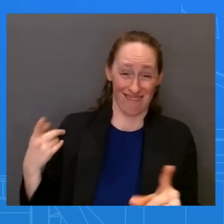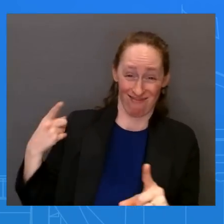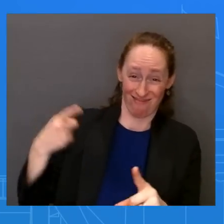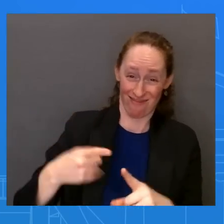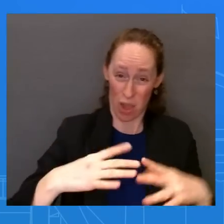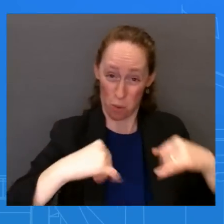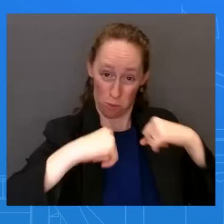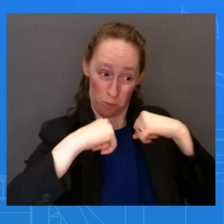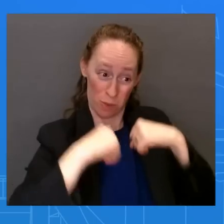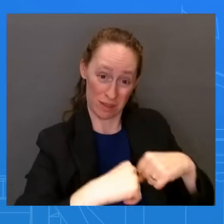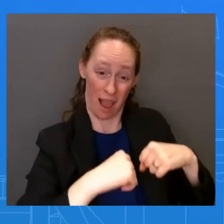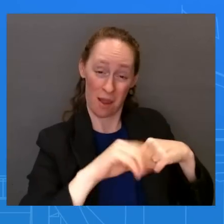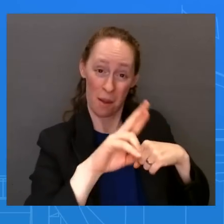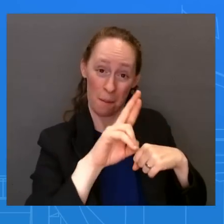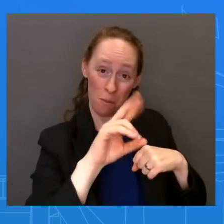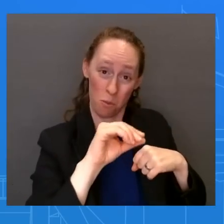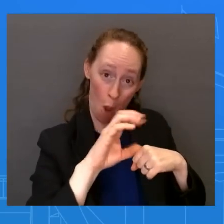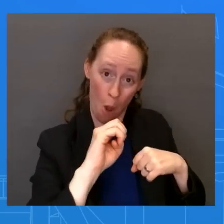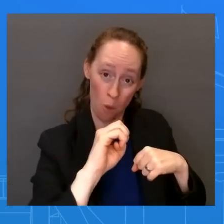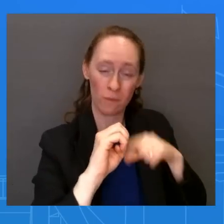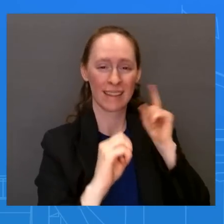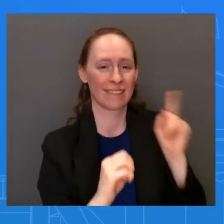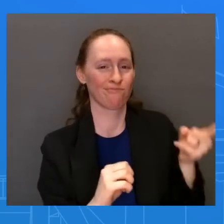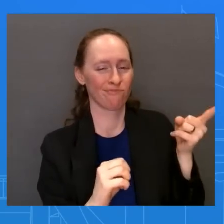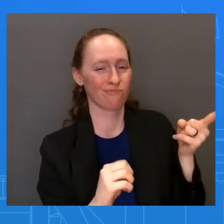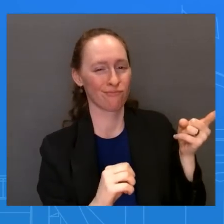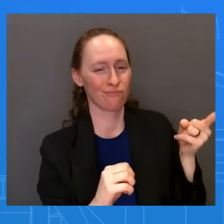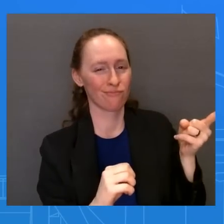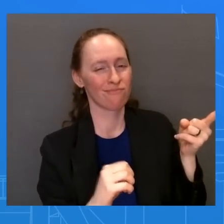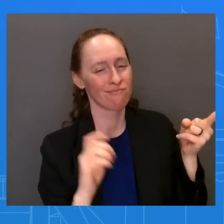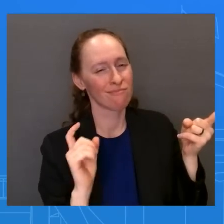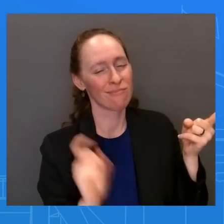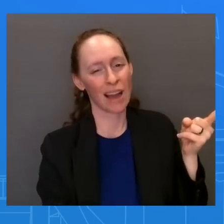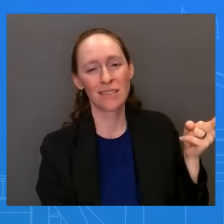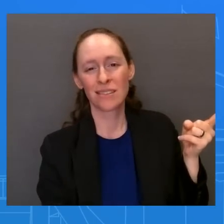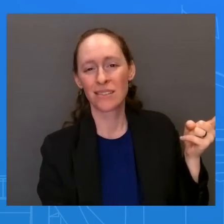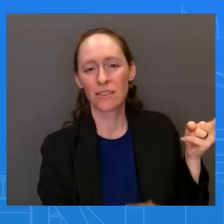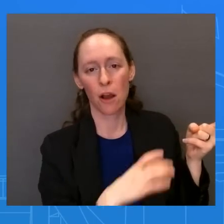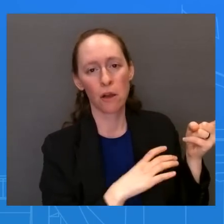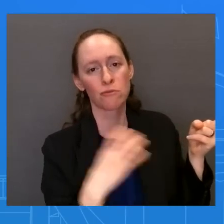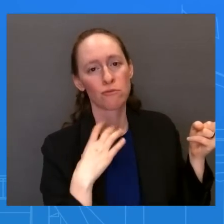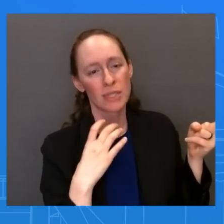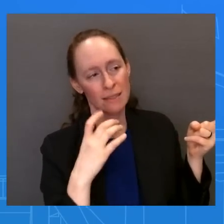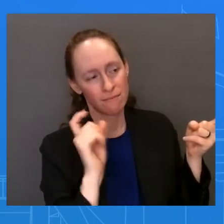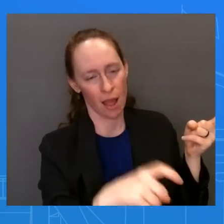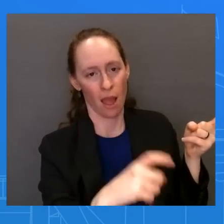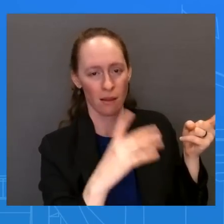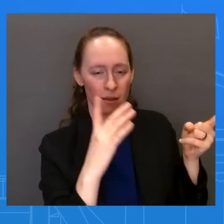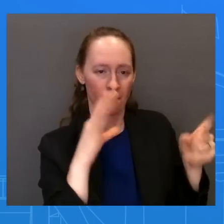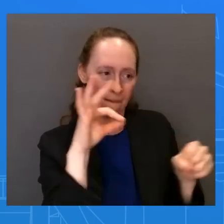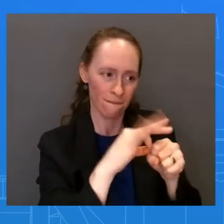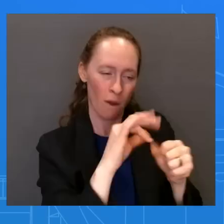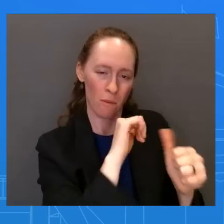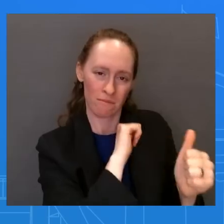No executive action will actually deal with that issue -- the issue that I just laid out. We need to codify Roe.